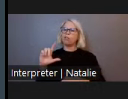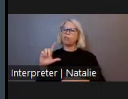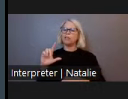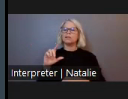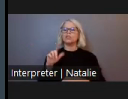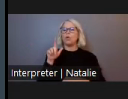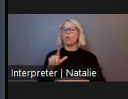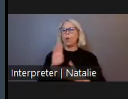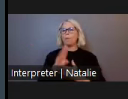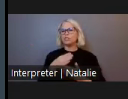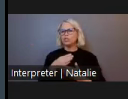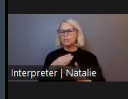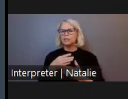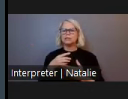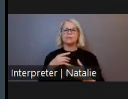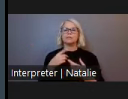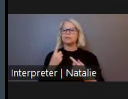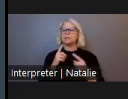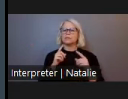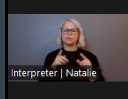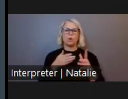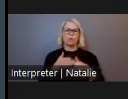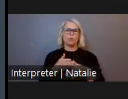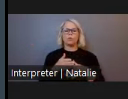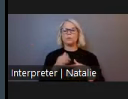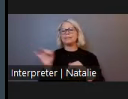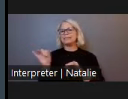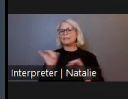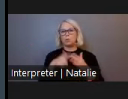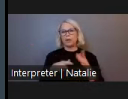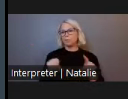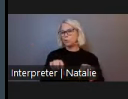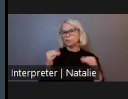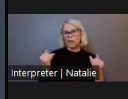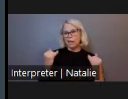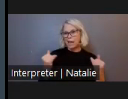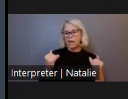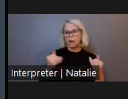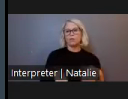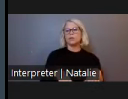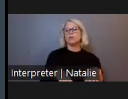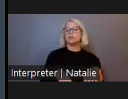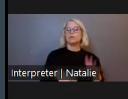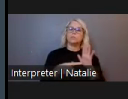You just go through, similar to what I am doing right now, with a few topics on some